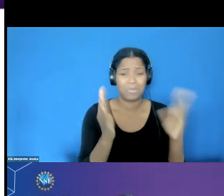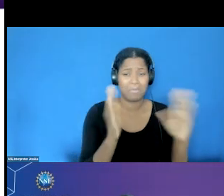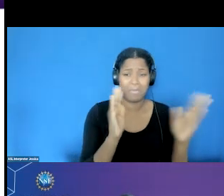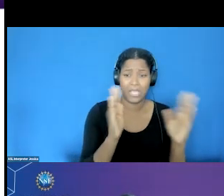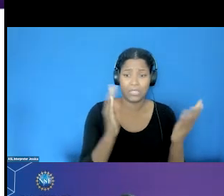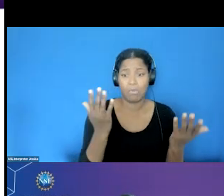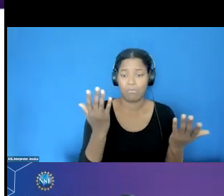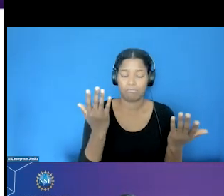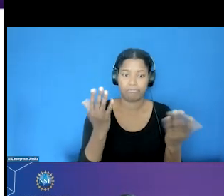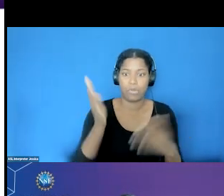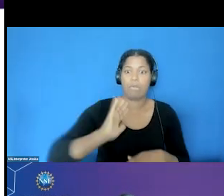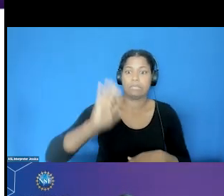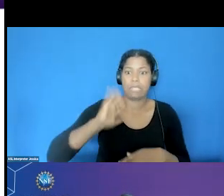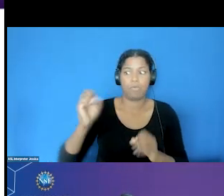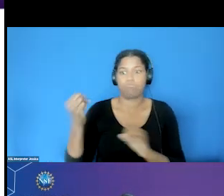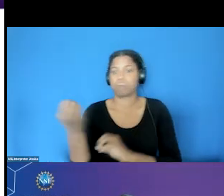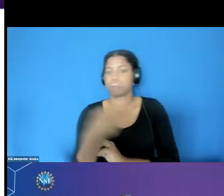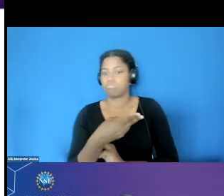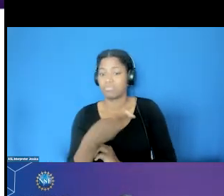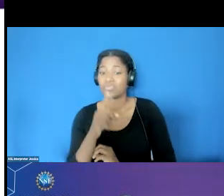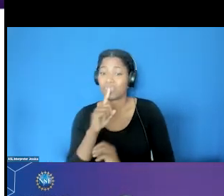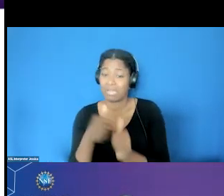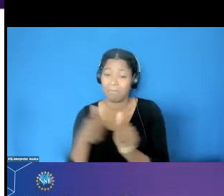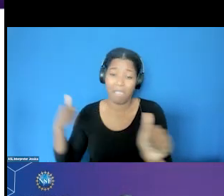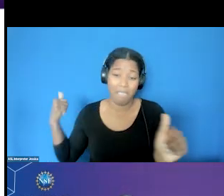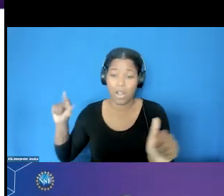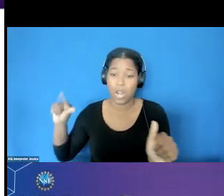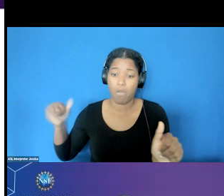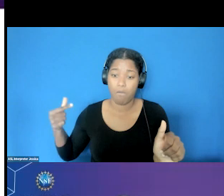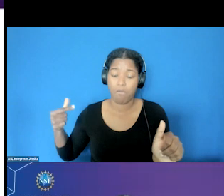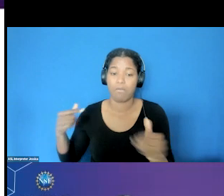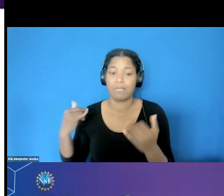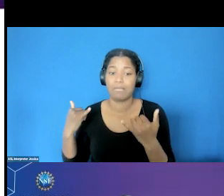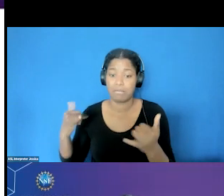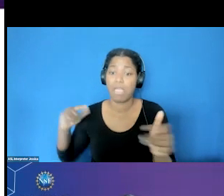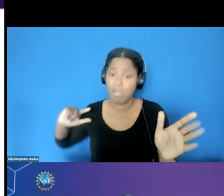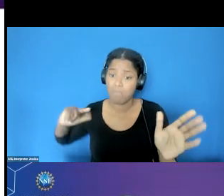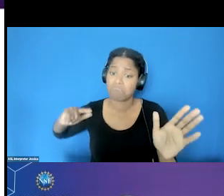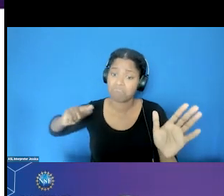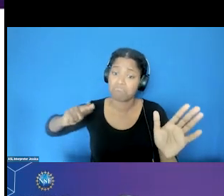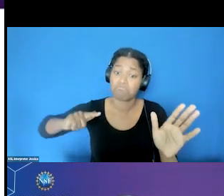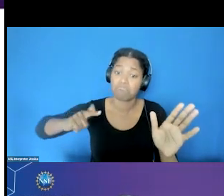So there had been a backlog. They've now basically cleared most of that backlog.